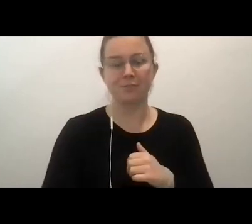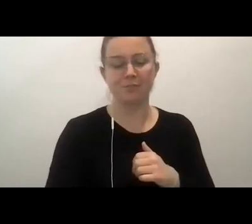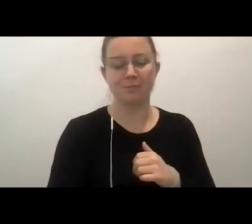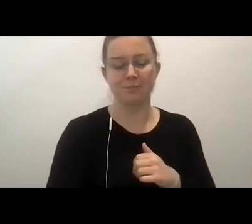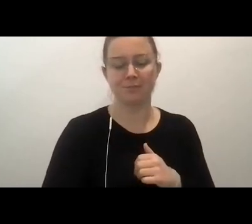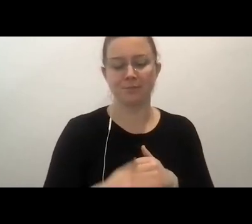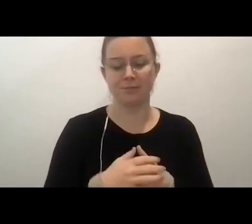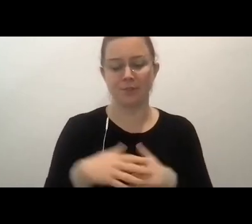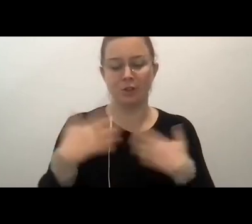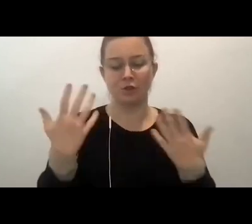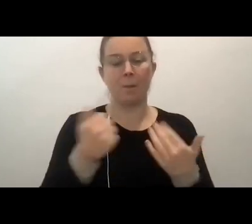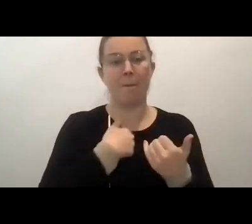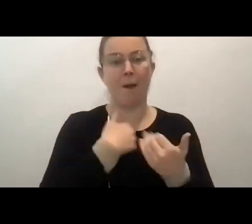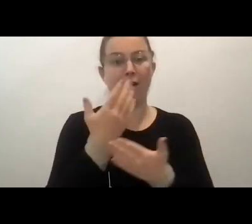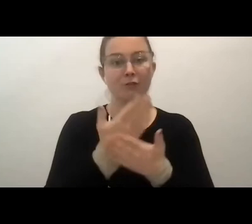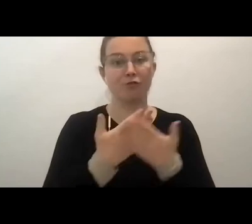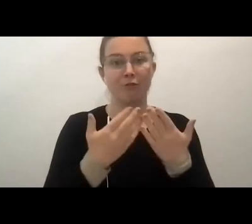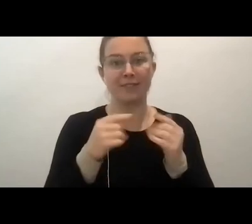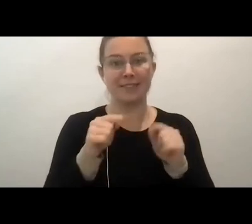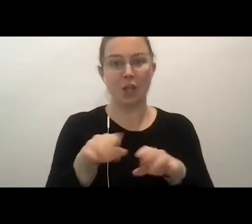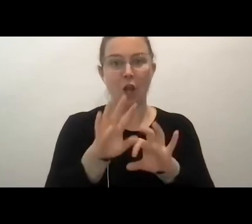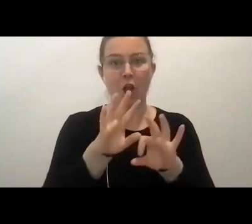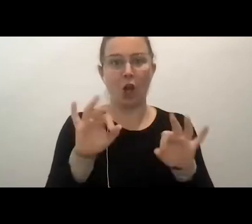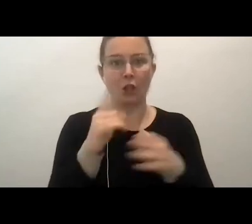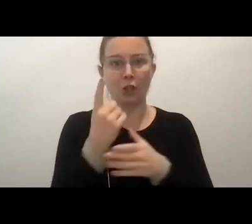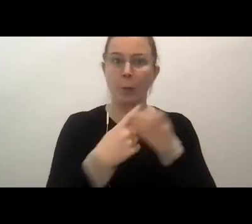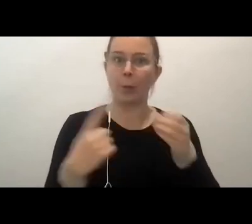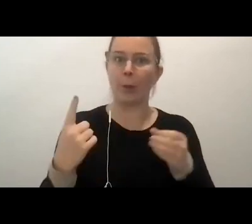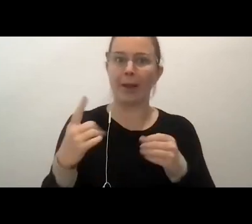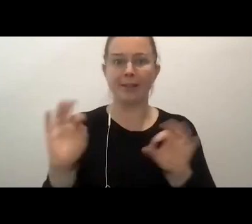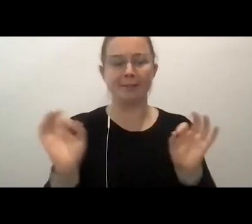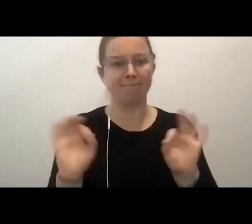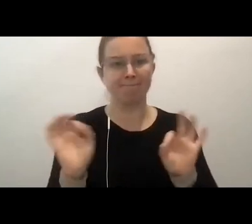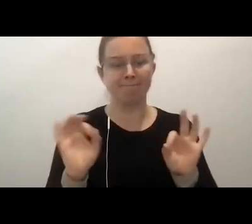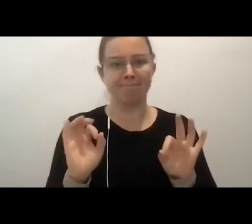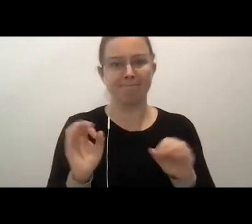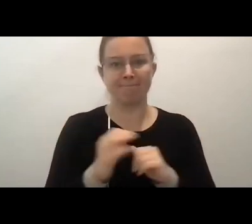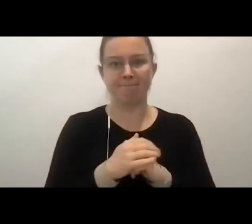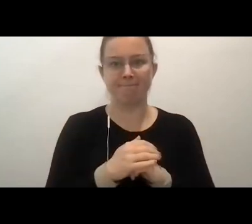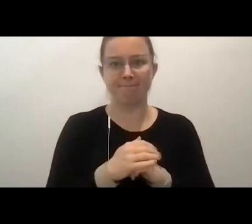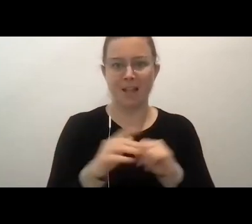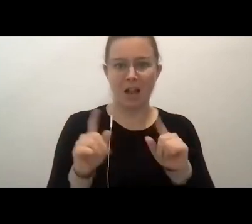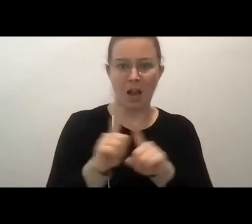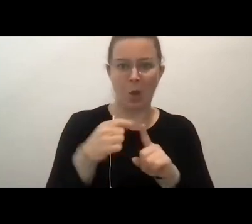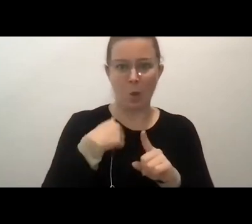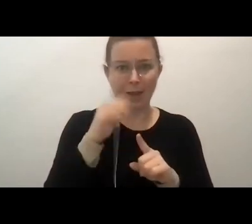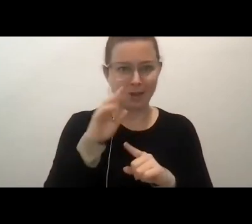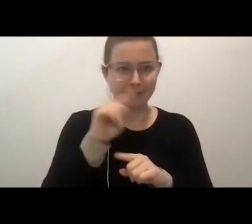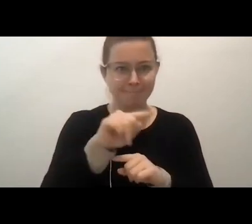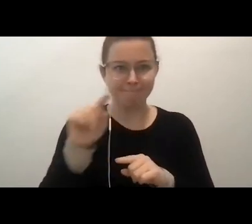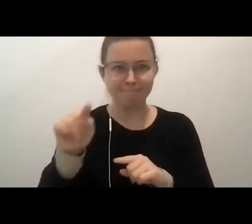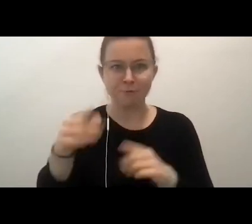So my story is not unique. Much like we've heard tonight, there's a lot